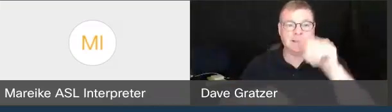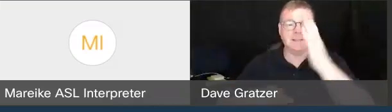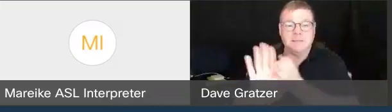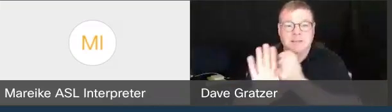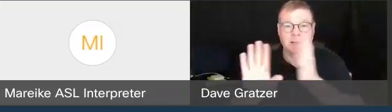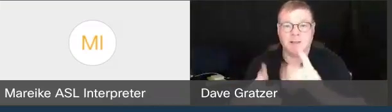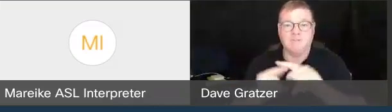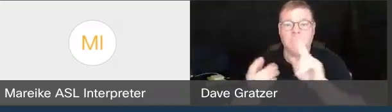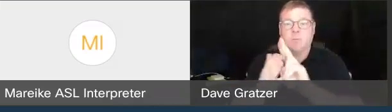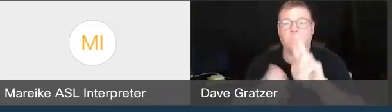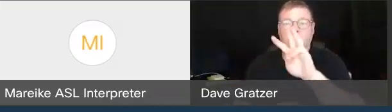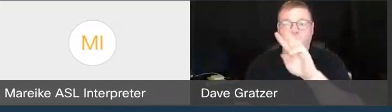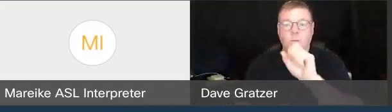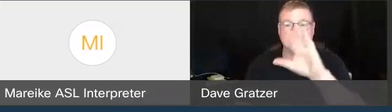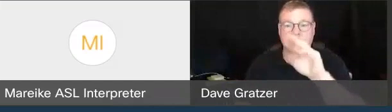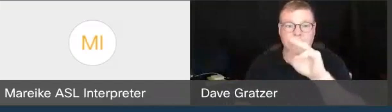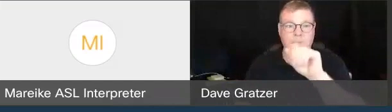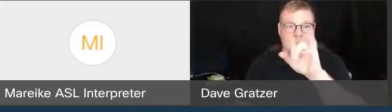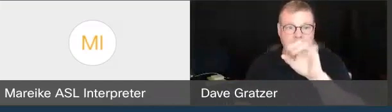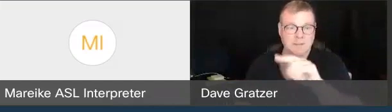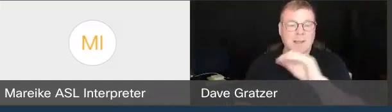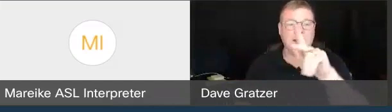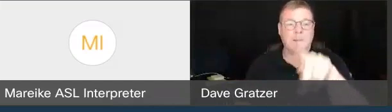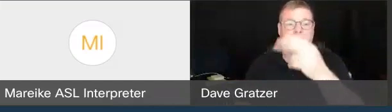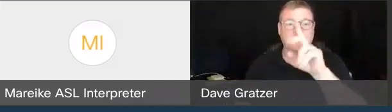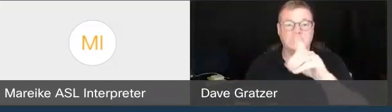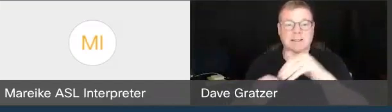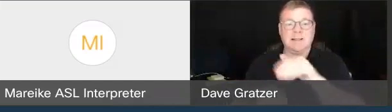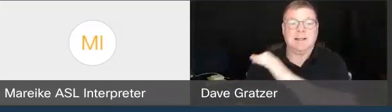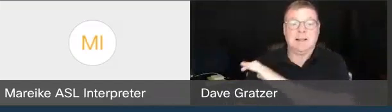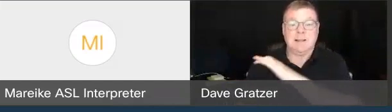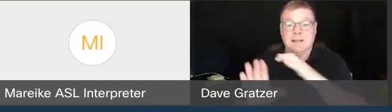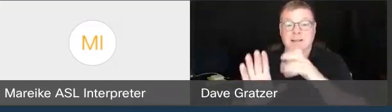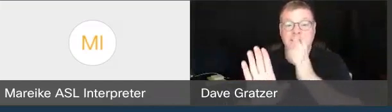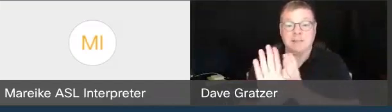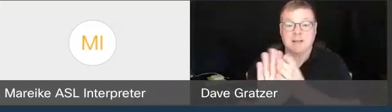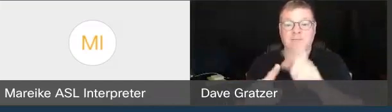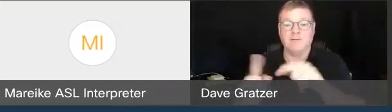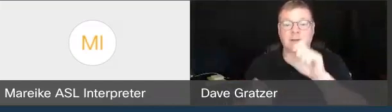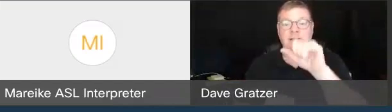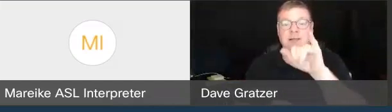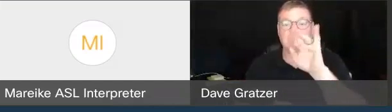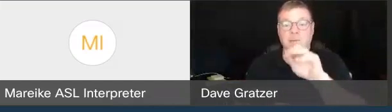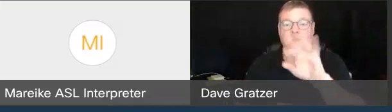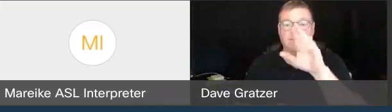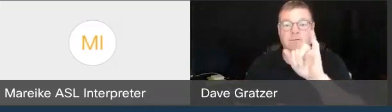the University of Wisconsin Madison and a PhD in clinical psychology from Simon Fraser University